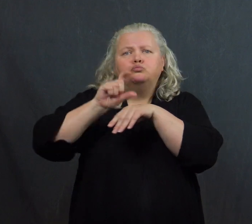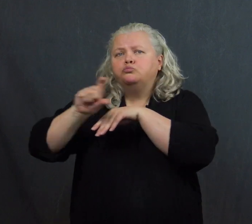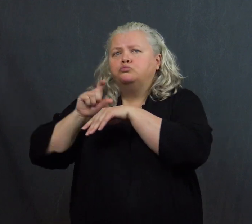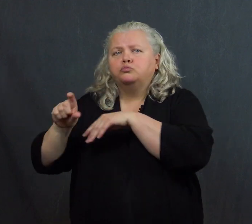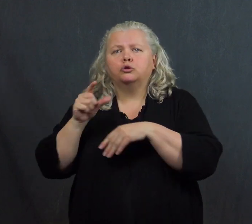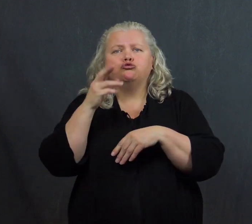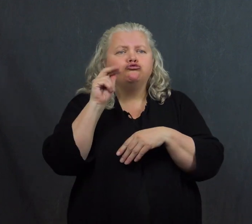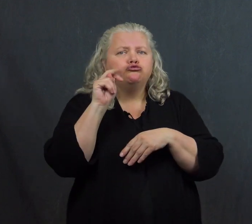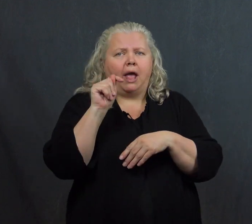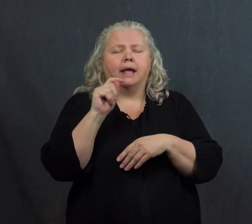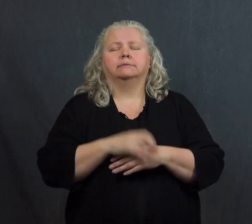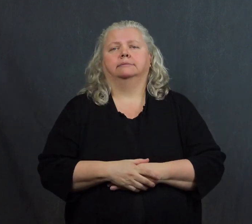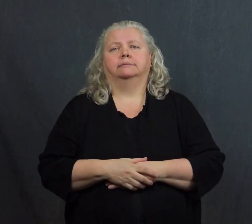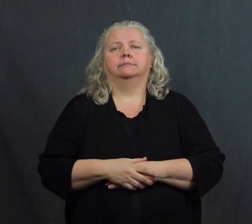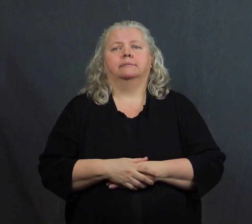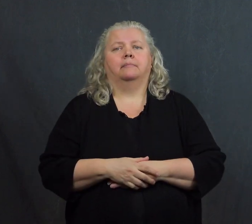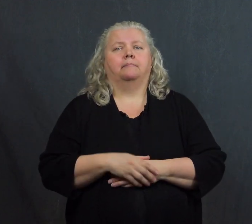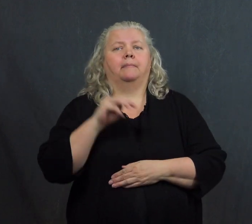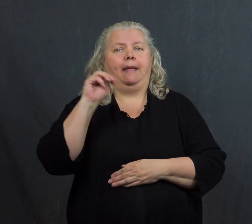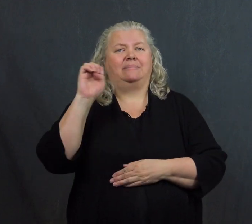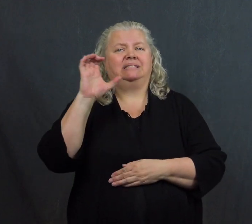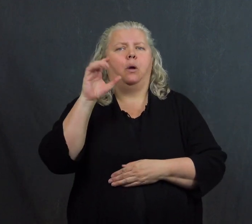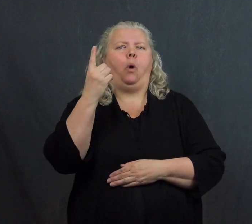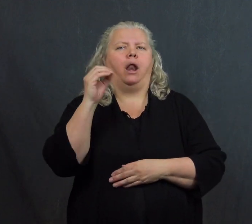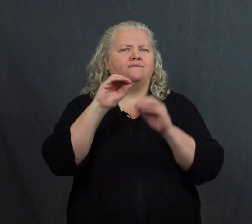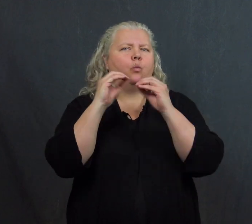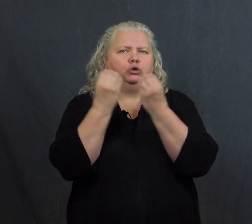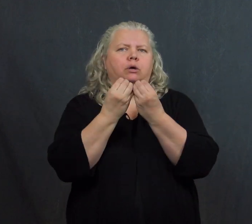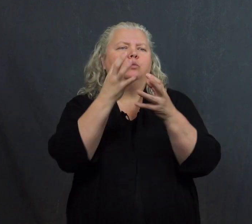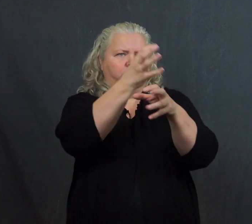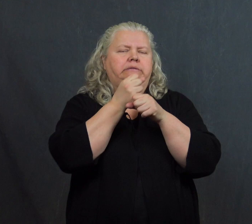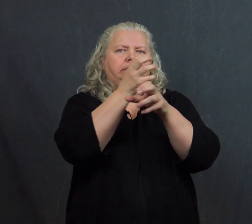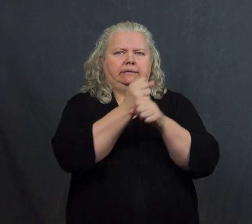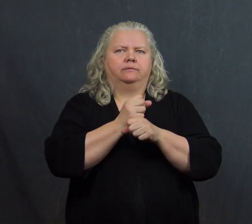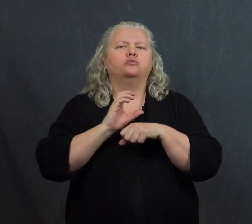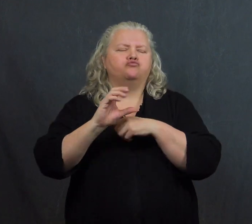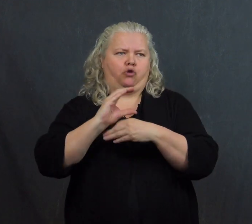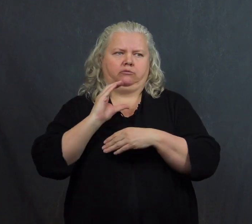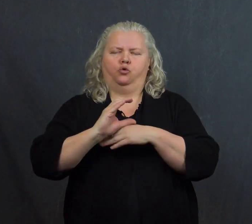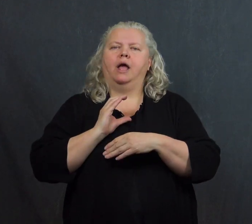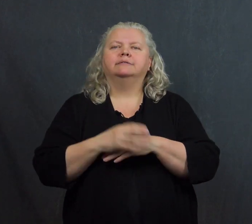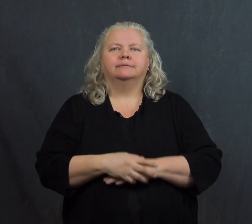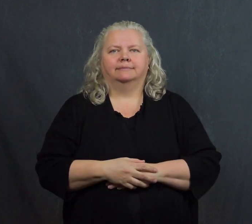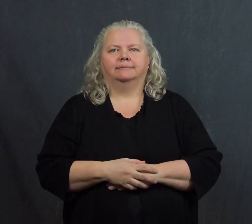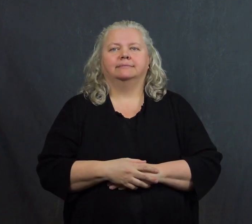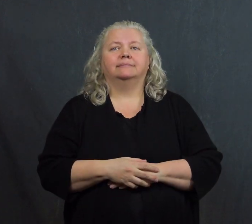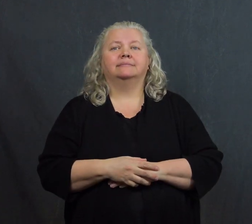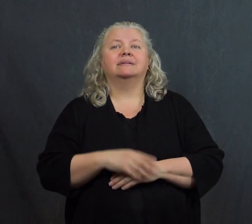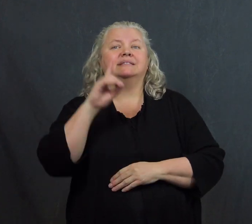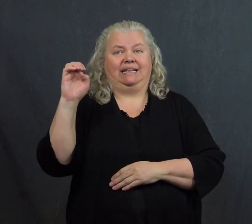Employment Development (DEED). DEED is responsible for awarding the grants to entities